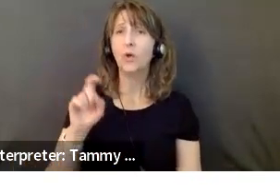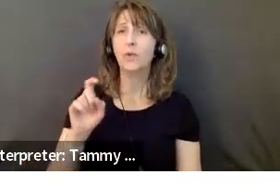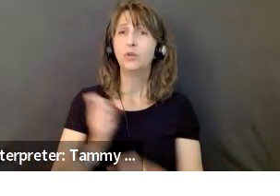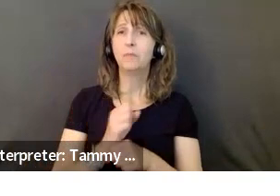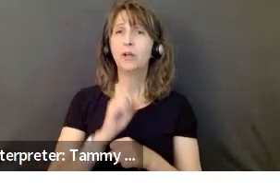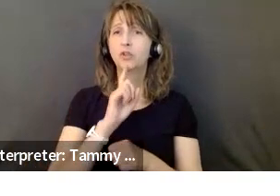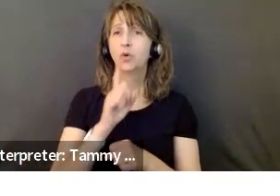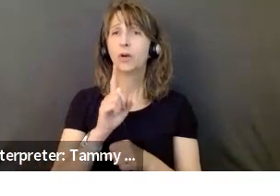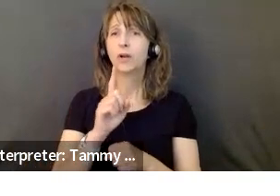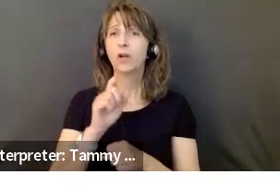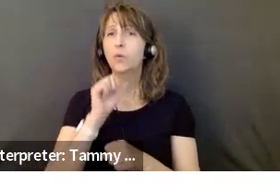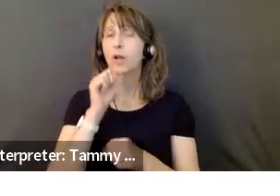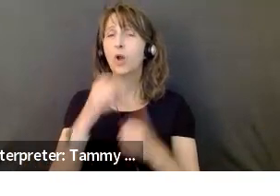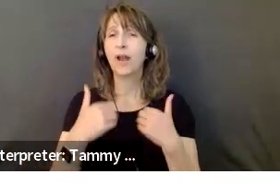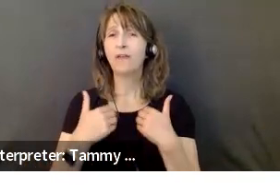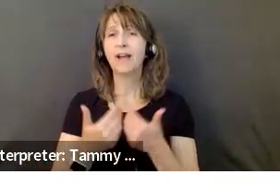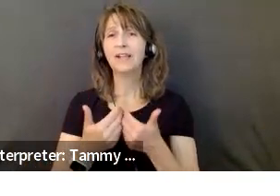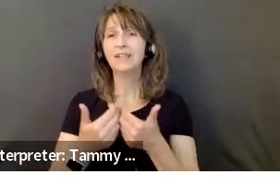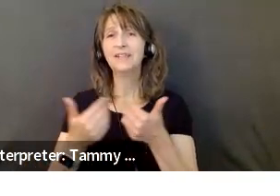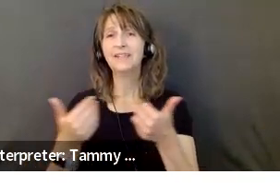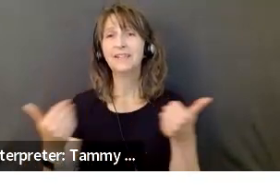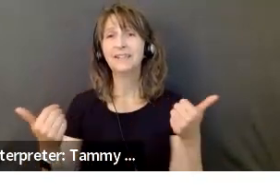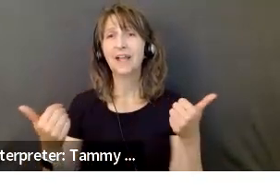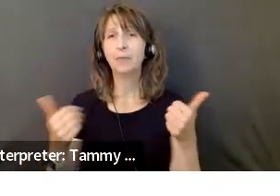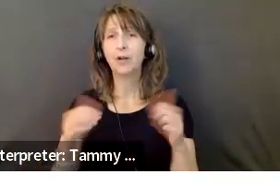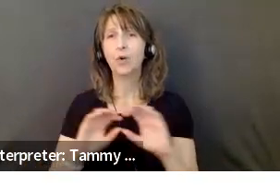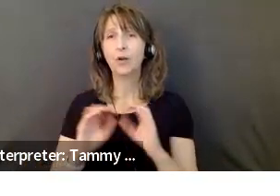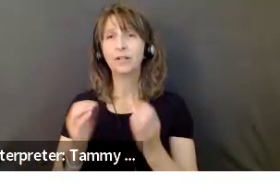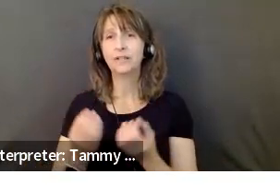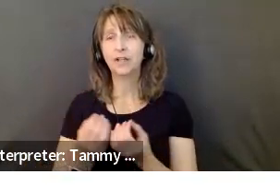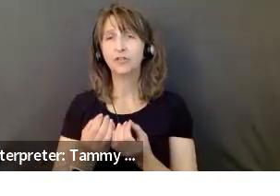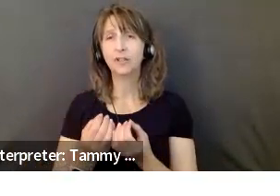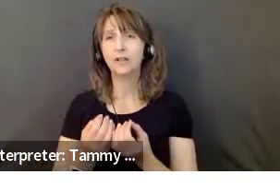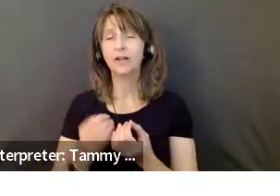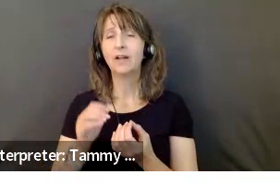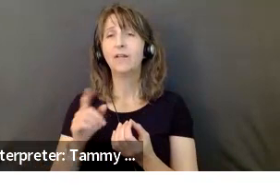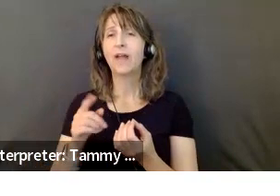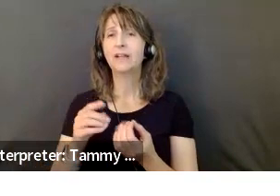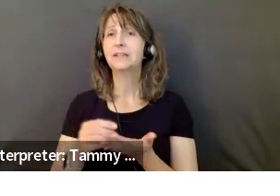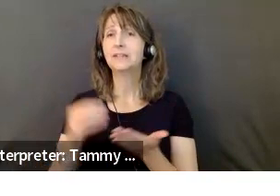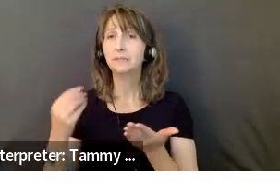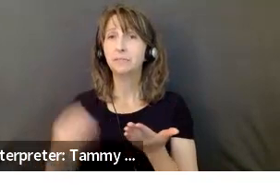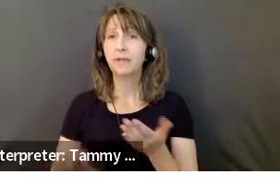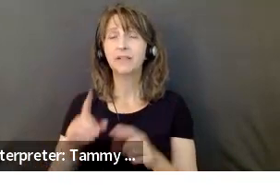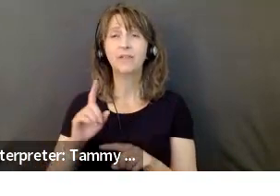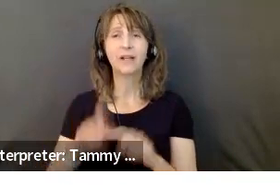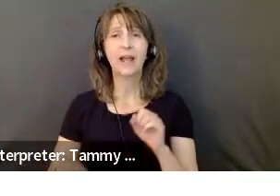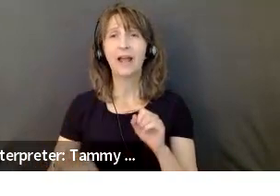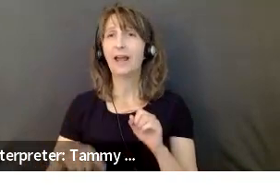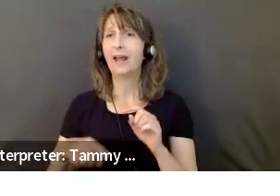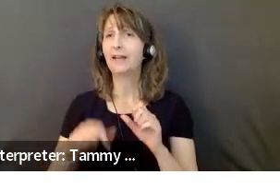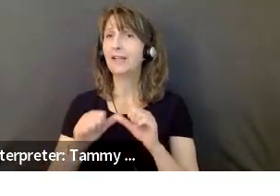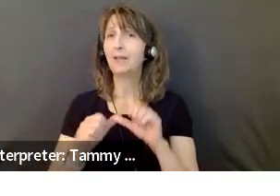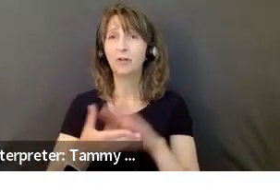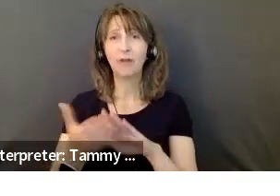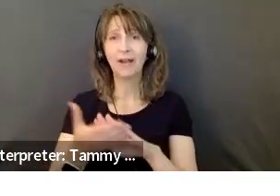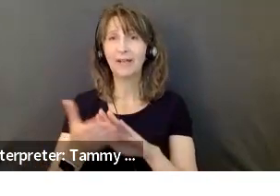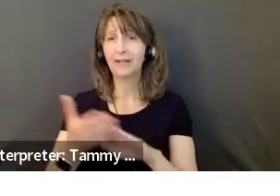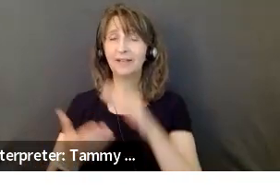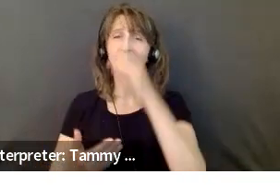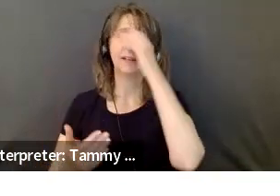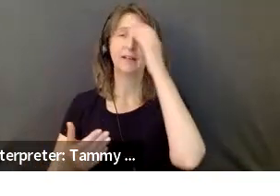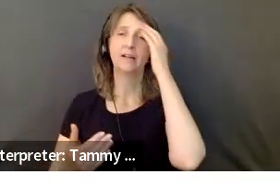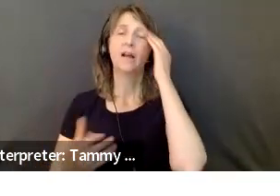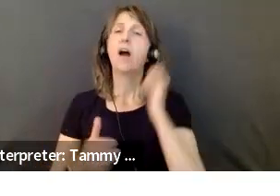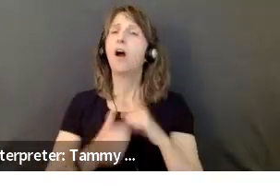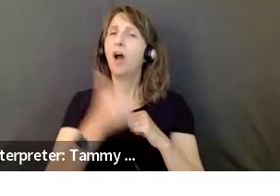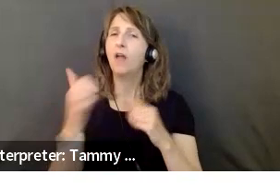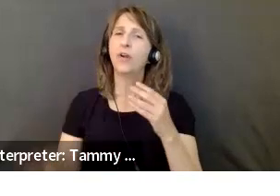And then we had some additional recommendations that sort of fell in the other category. And most of those have to do with community based services too.